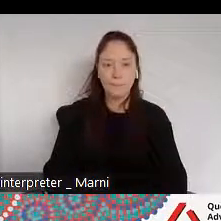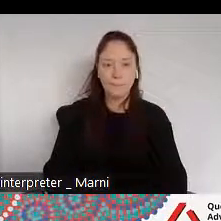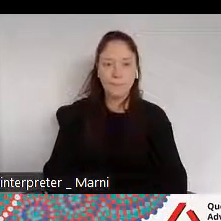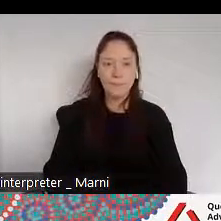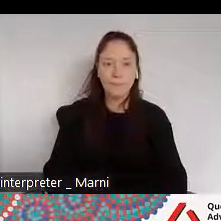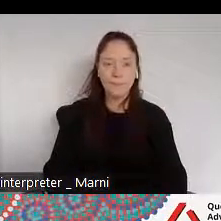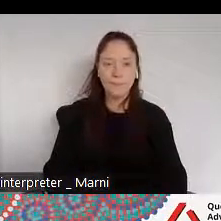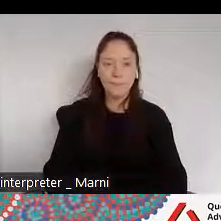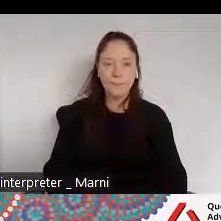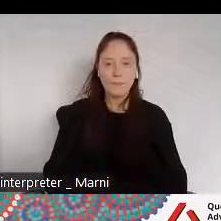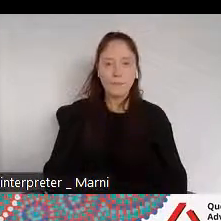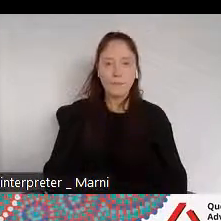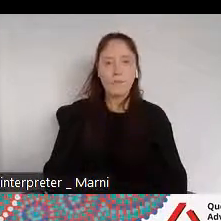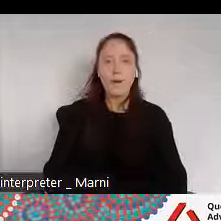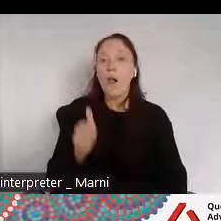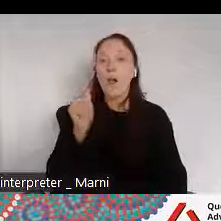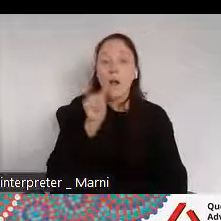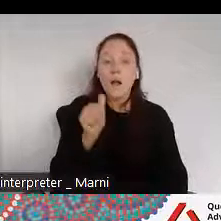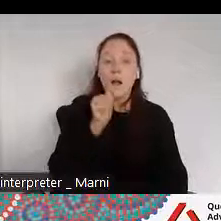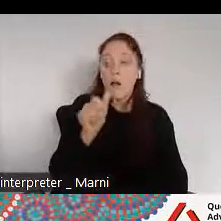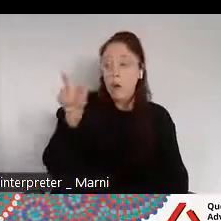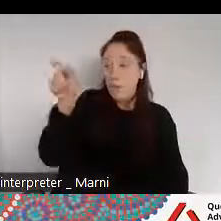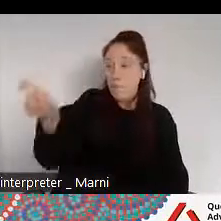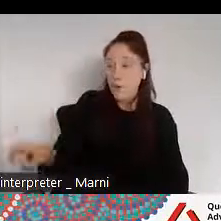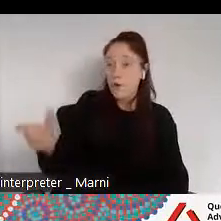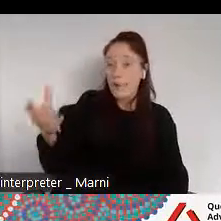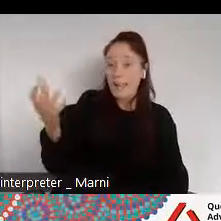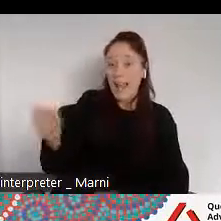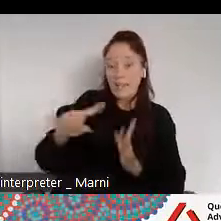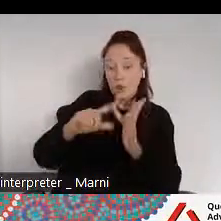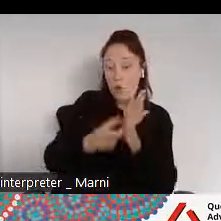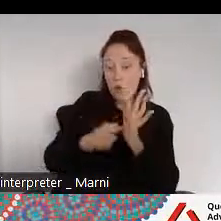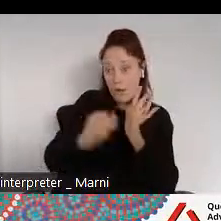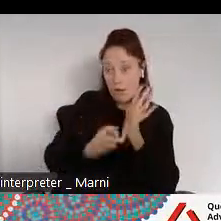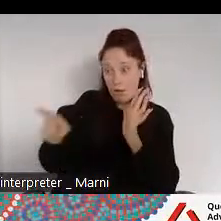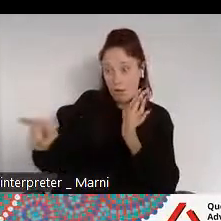If a person under the order hopes to have it reviewed, as I said, outside of the five